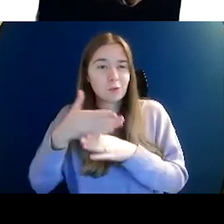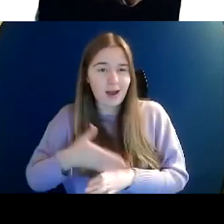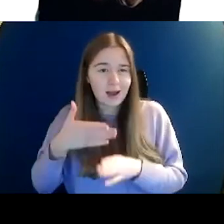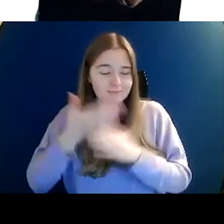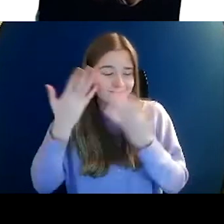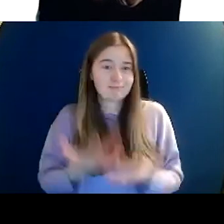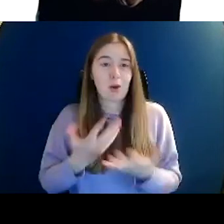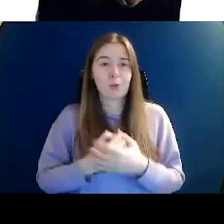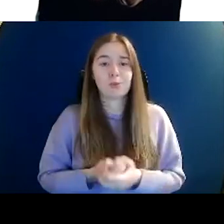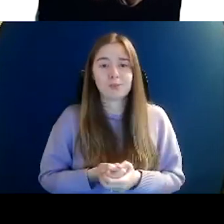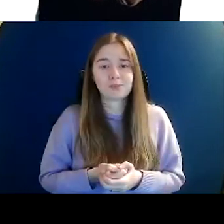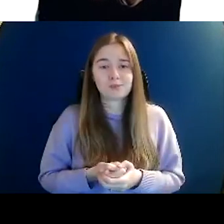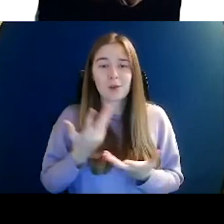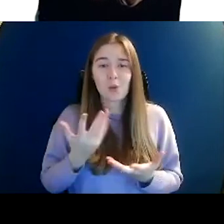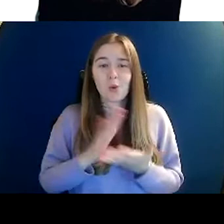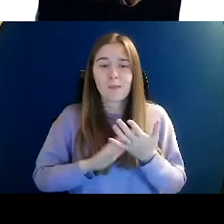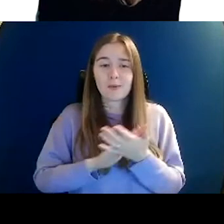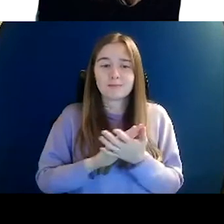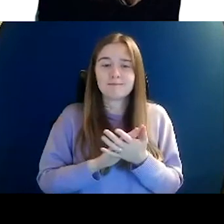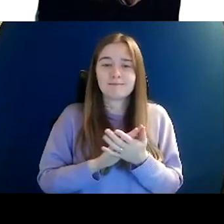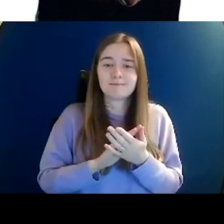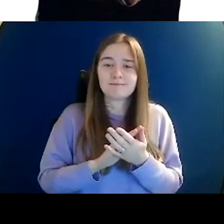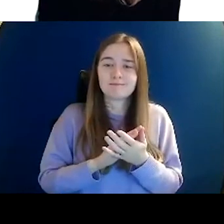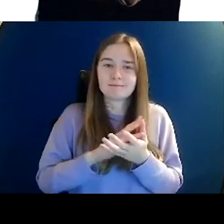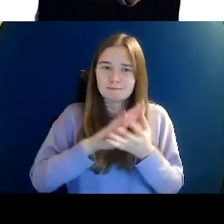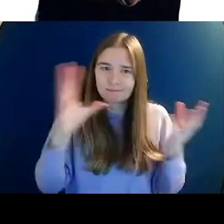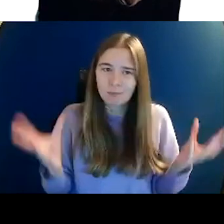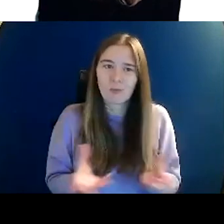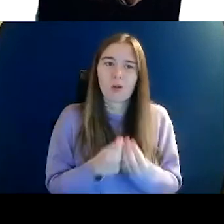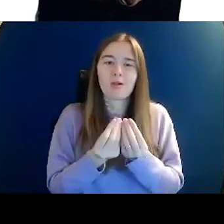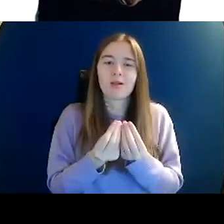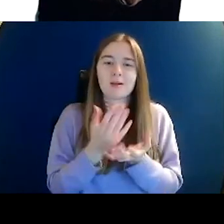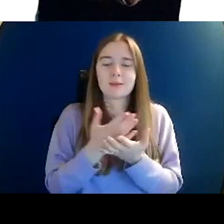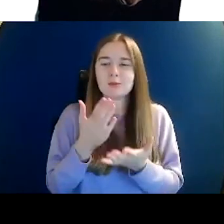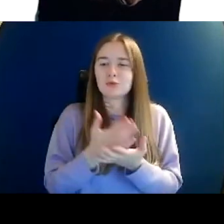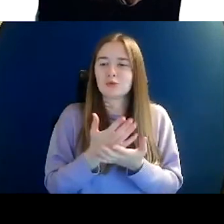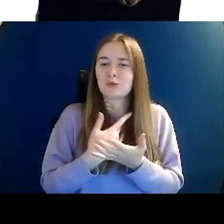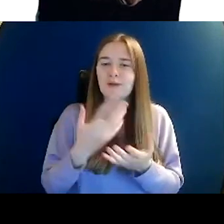and it's just about bringing it together, and again, just having funds behind us